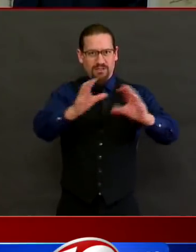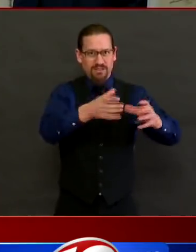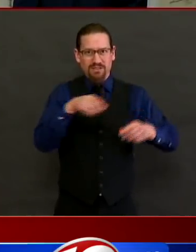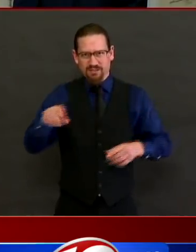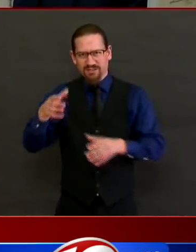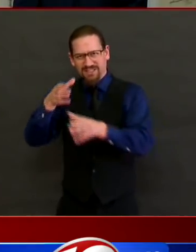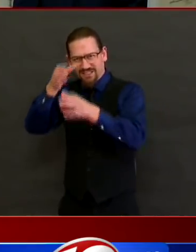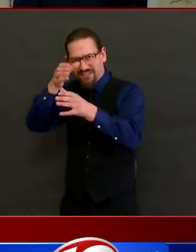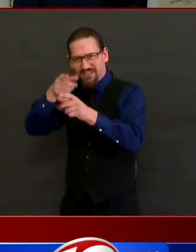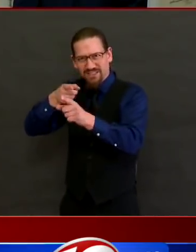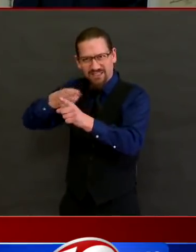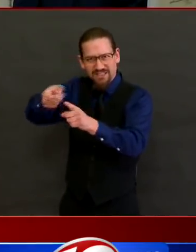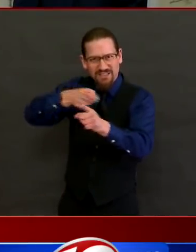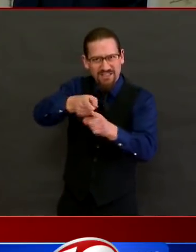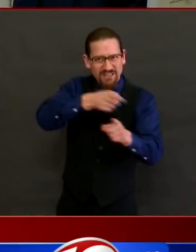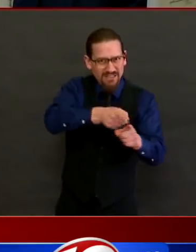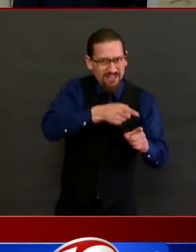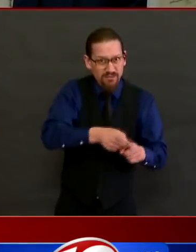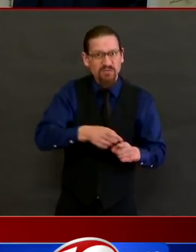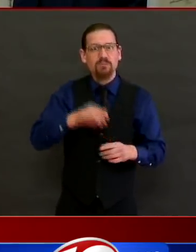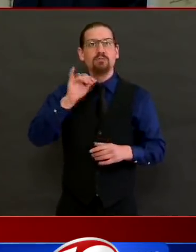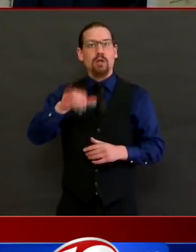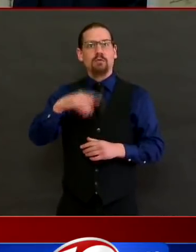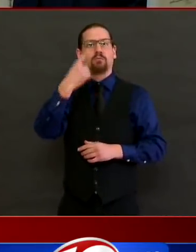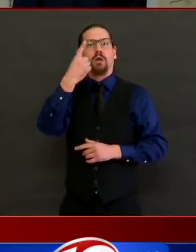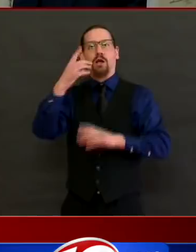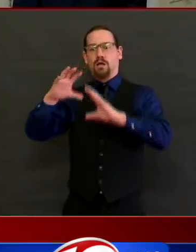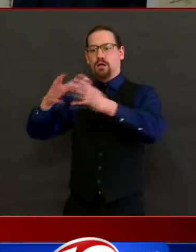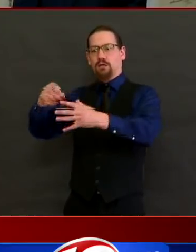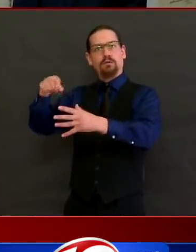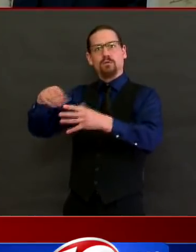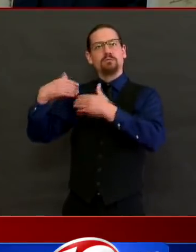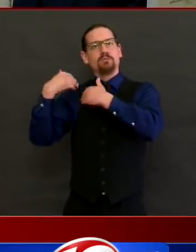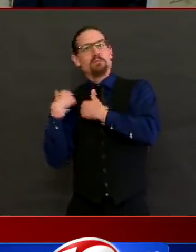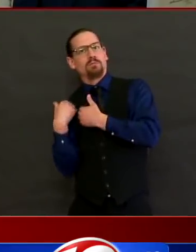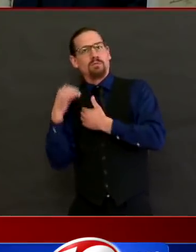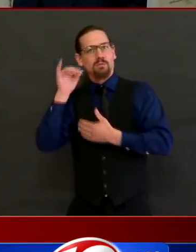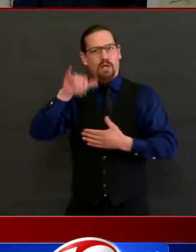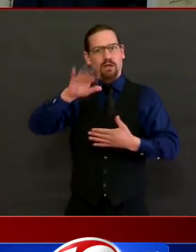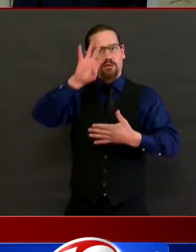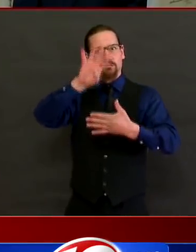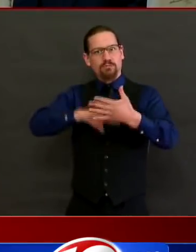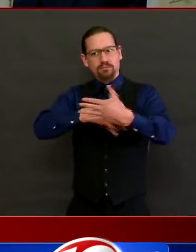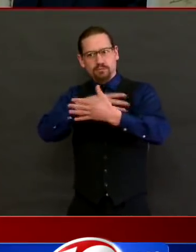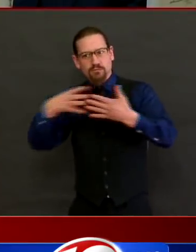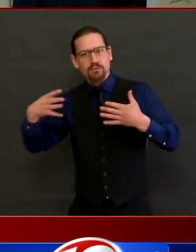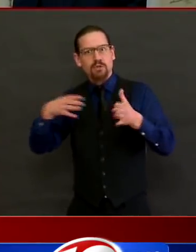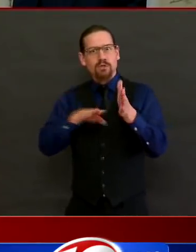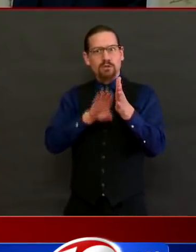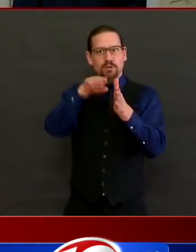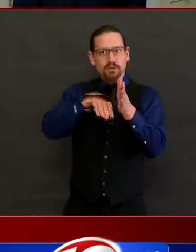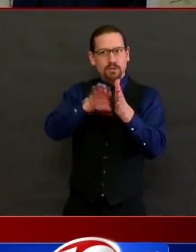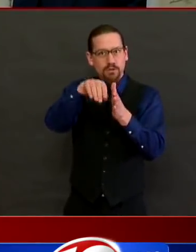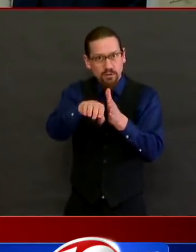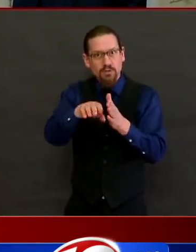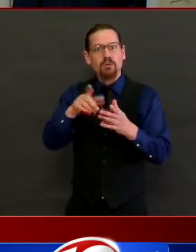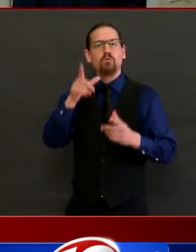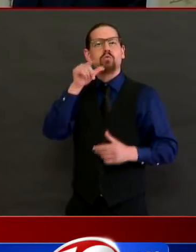I HAVE 10 WORK STREAMS. ONE OF THE WORK STREAMS IS MODELING. ALL THEY DO IS LOOK AT THE NUMBERS. IT HAS ABOUT A DOZEN PEOPLE ON